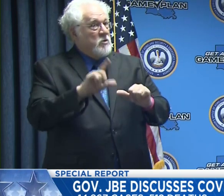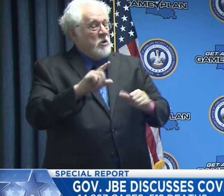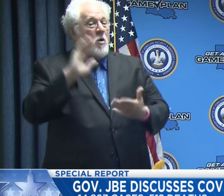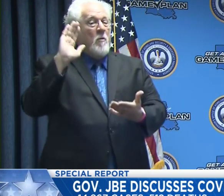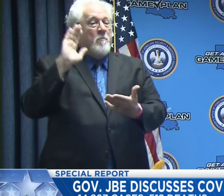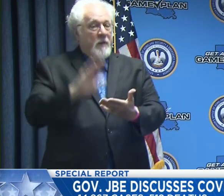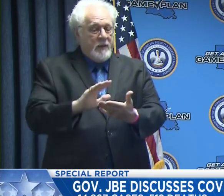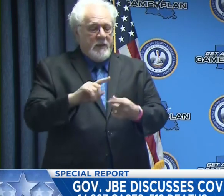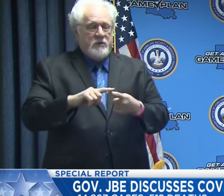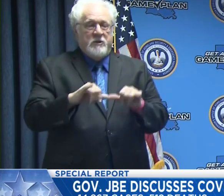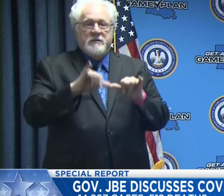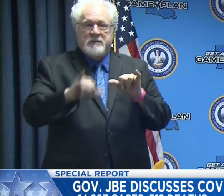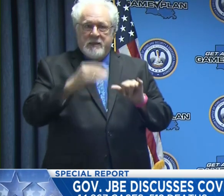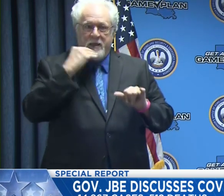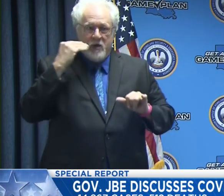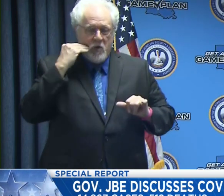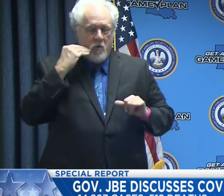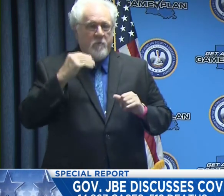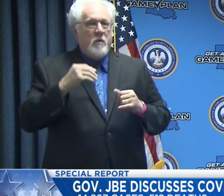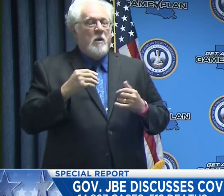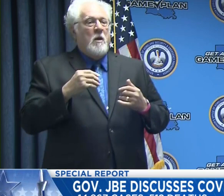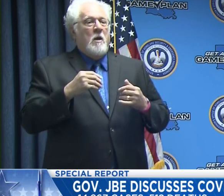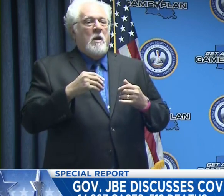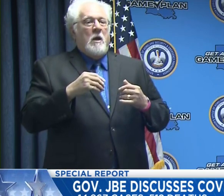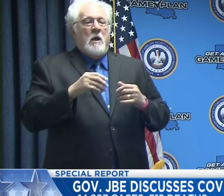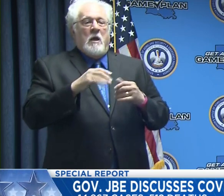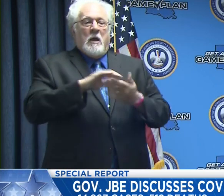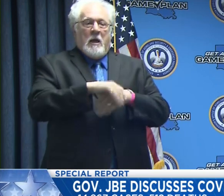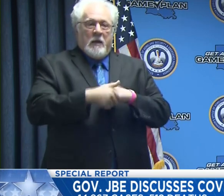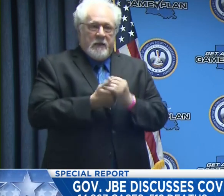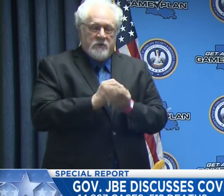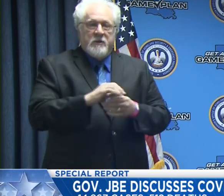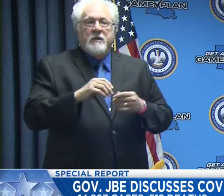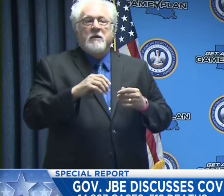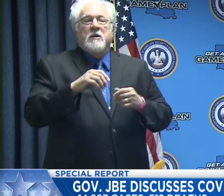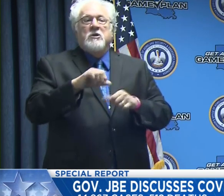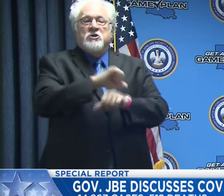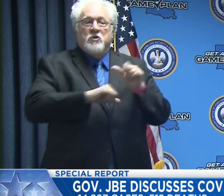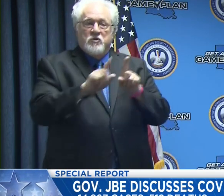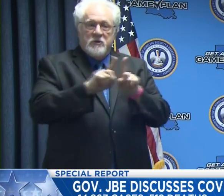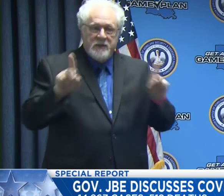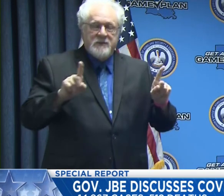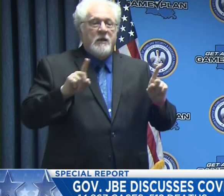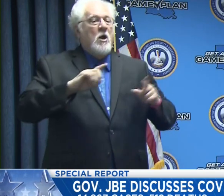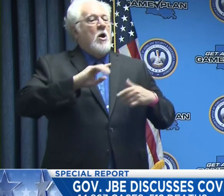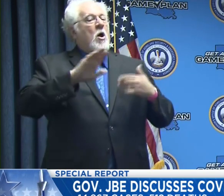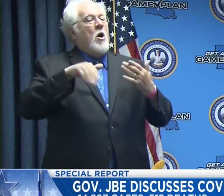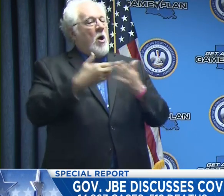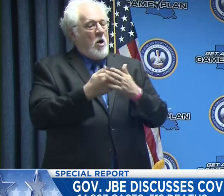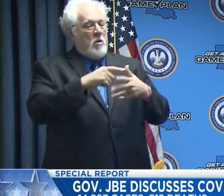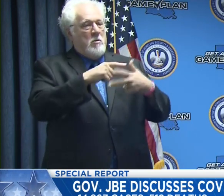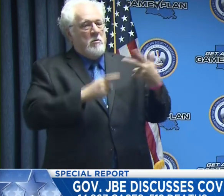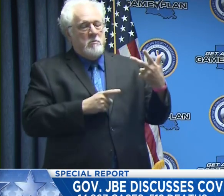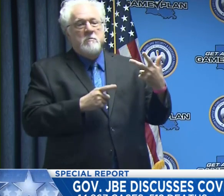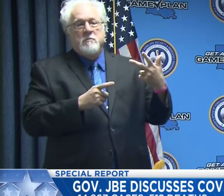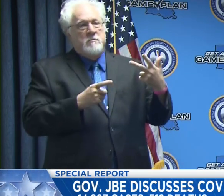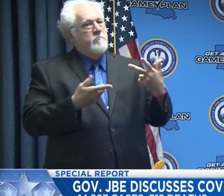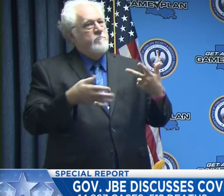BEST POSSIBLE OUTCOME. THE DATA POINTS WE HAVE BEEN SEEING ARE ONLY GOING TO BECOME A TREND IF WE ATKIN THE MITIGATION EFFORTS, THE